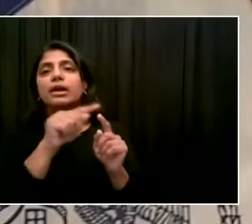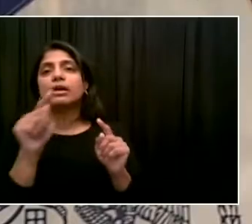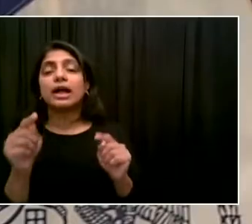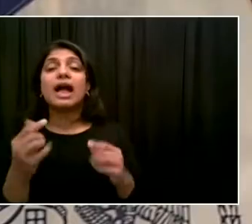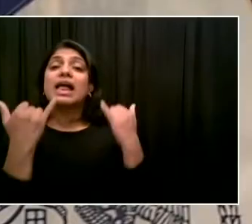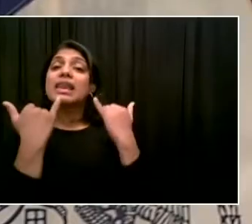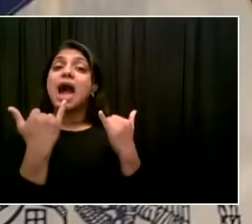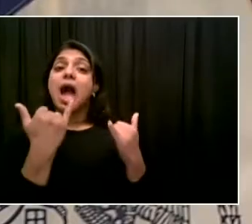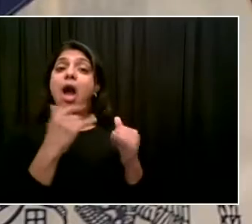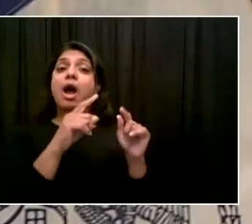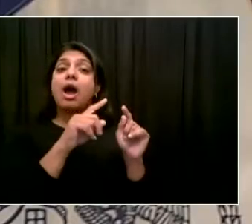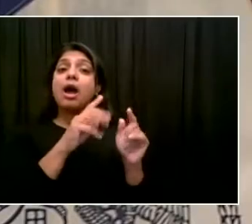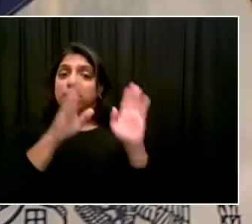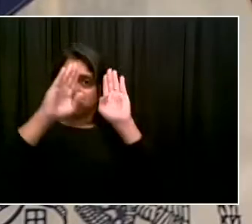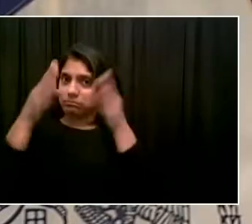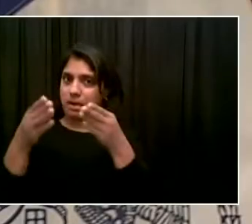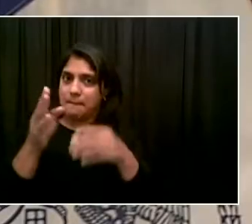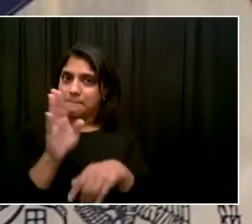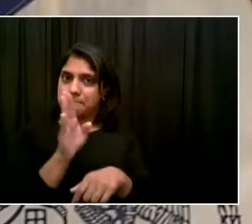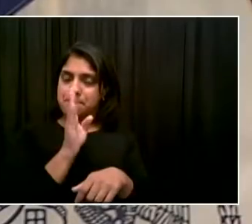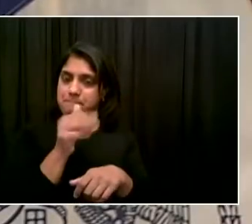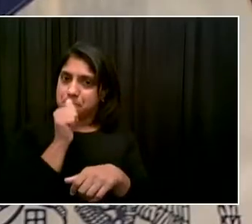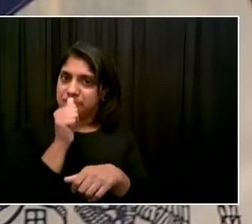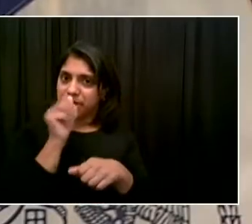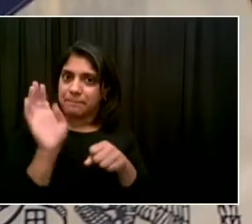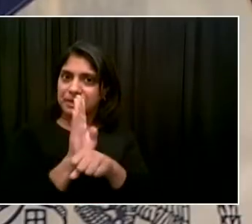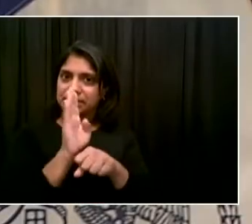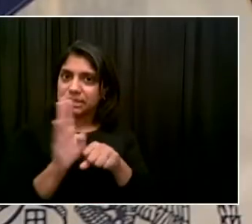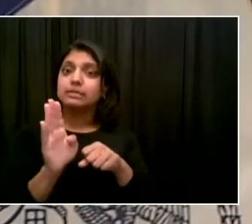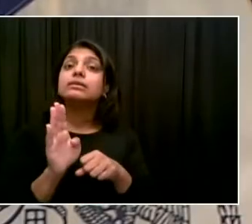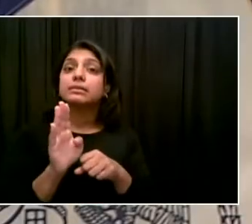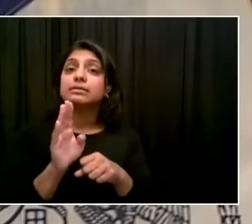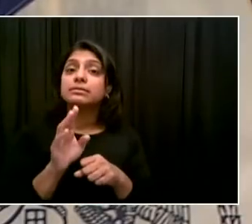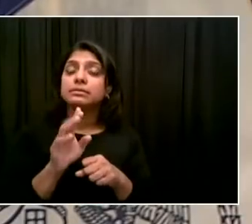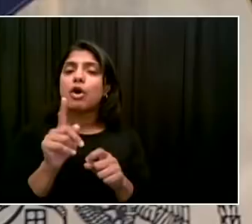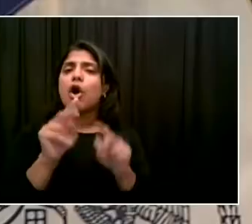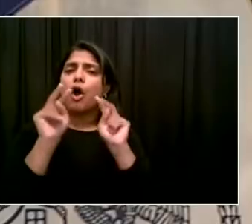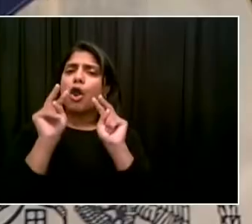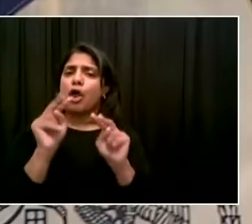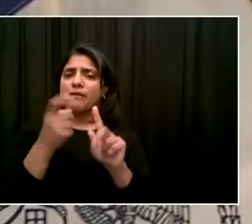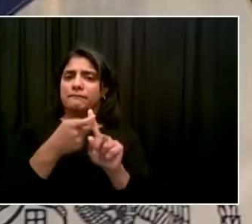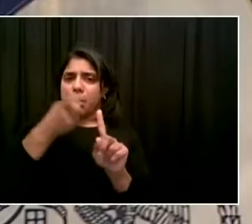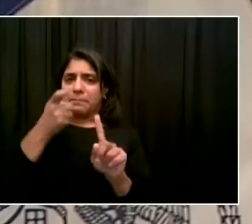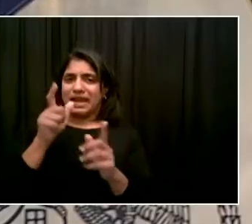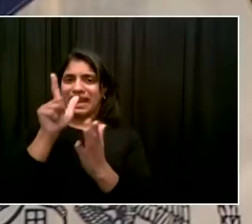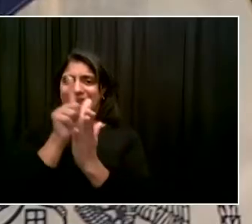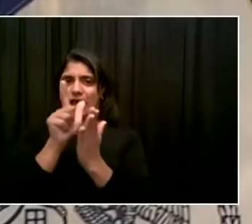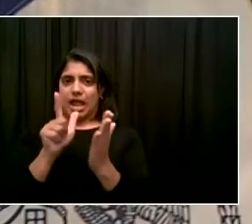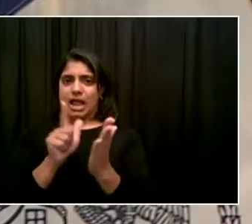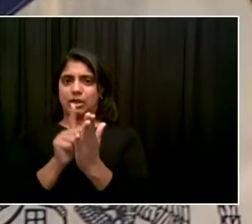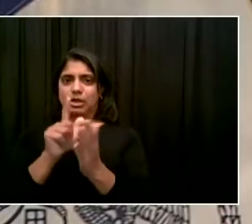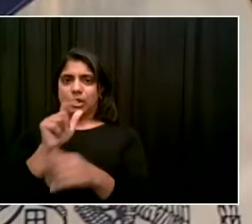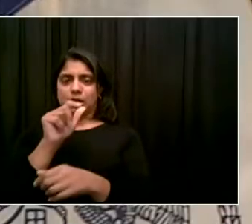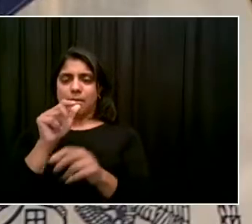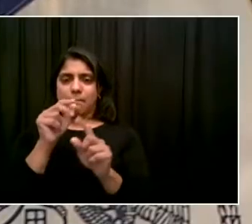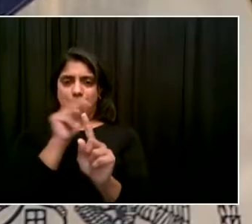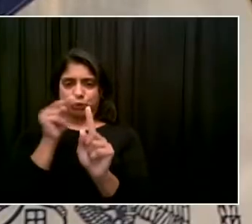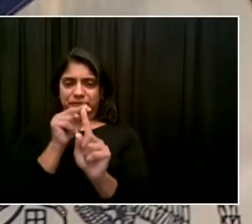CONFIDENT OF OUR LEGAL STANDING. PAUL, WE HAVE BEEN IN COURT MULTIPLE TIMES ON MULTIPLE